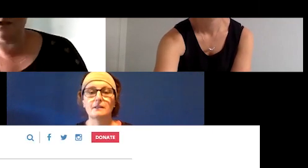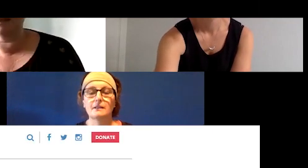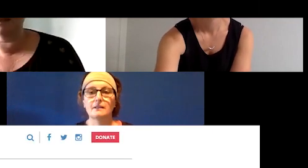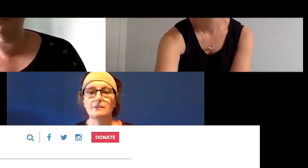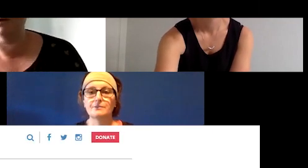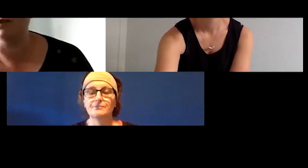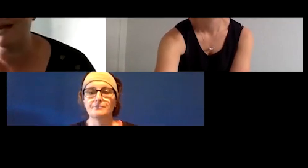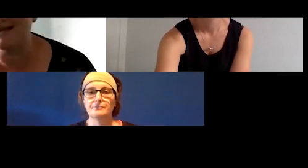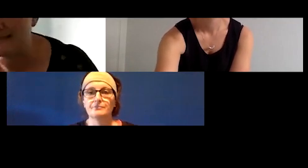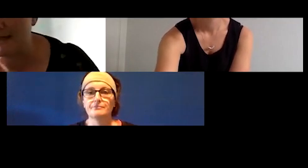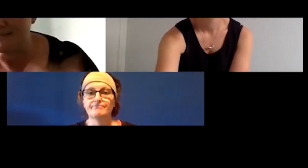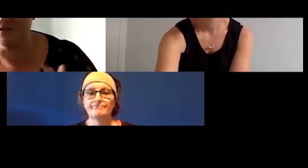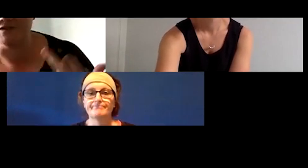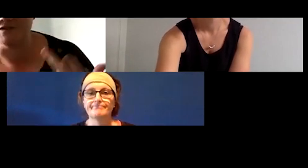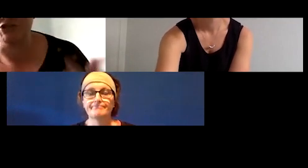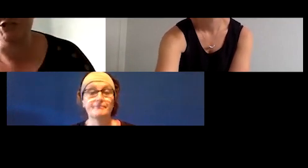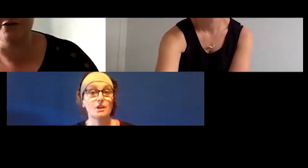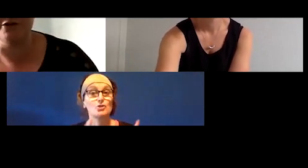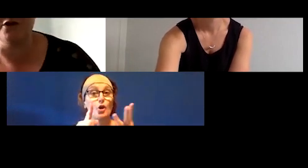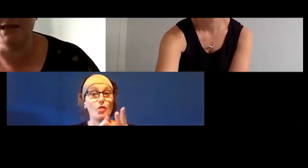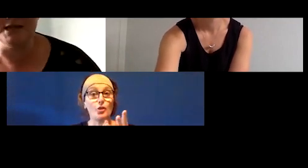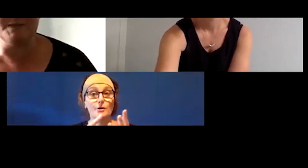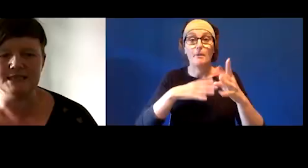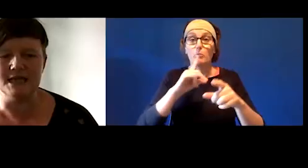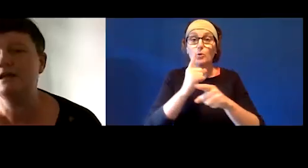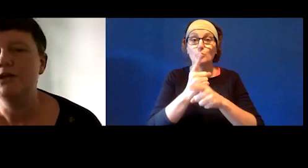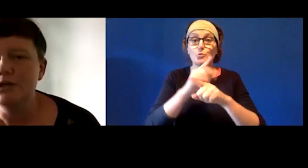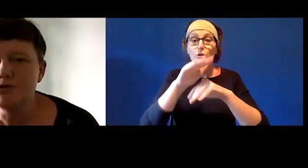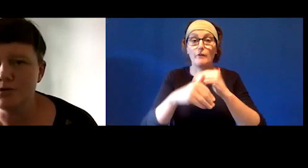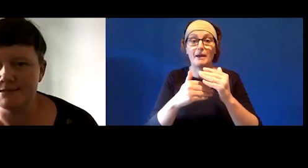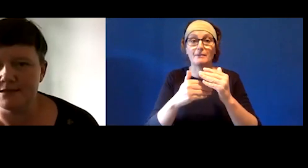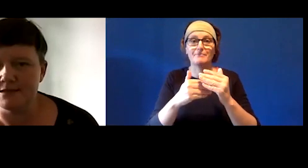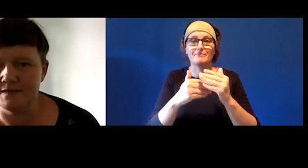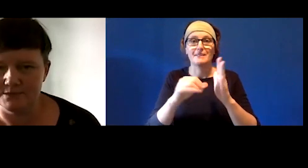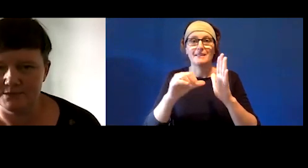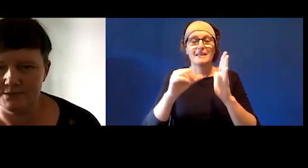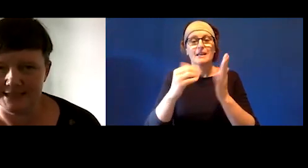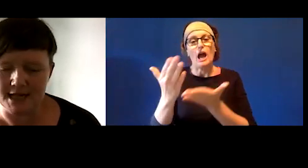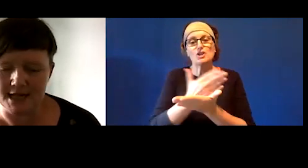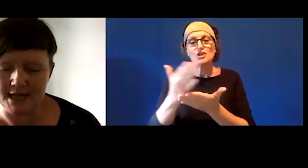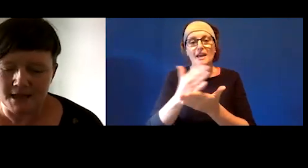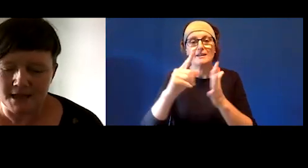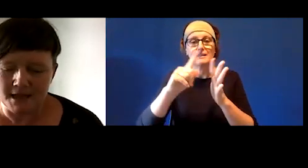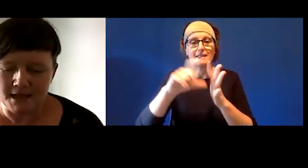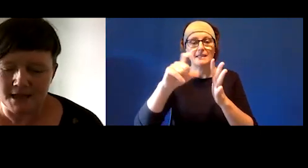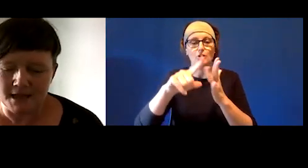The third thing I want to talk about is this idea of a share economy. Imonly going to spend two minutes on this really.